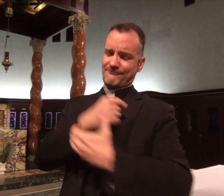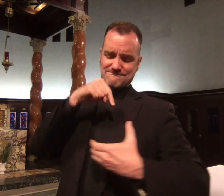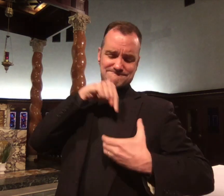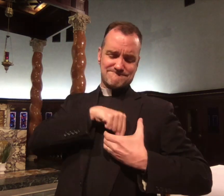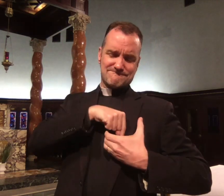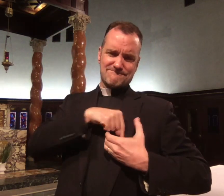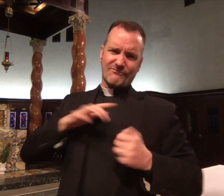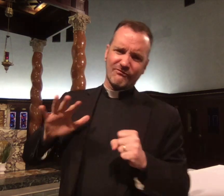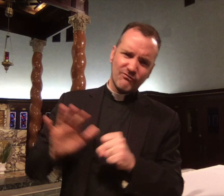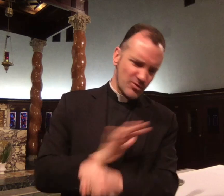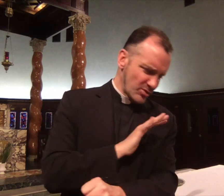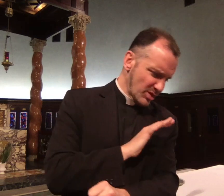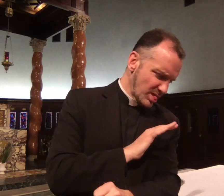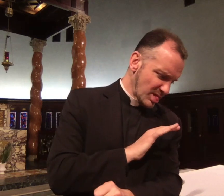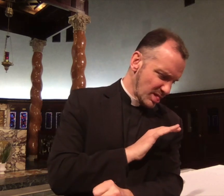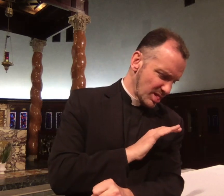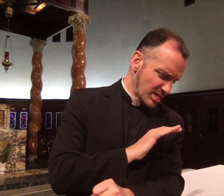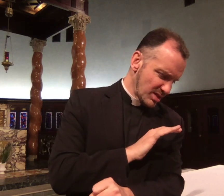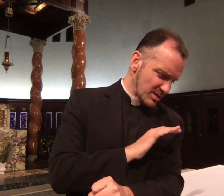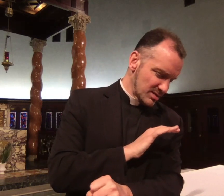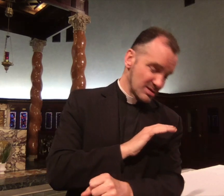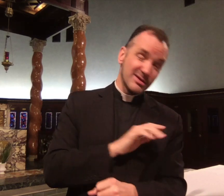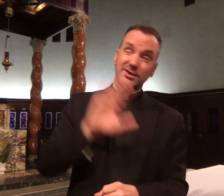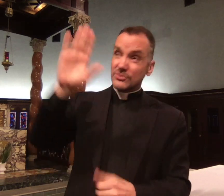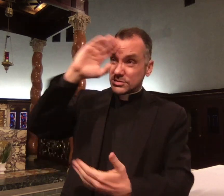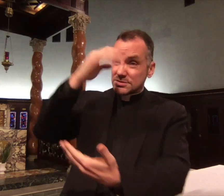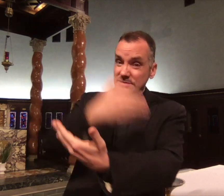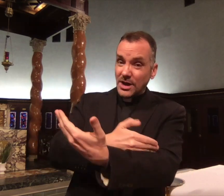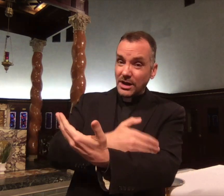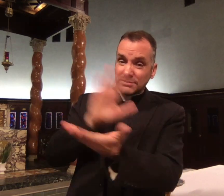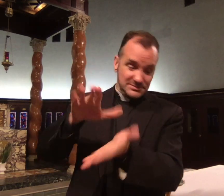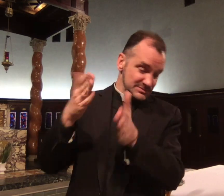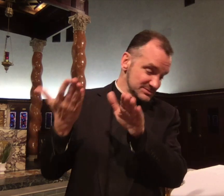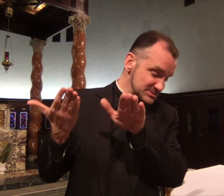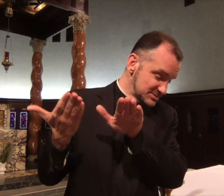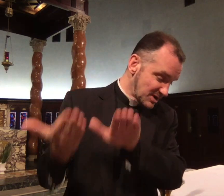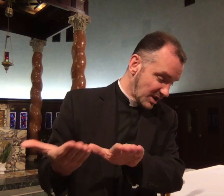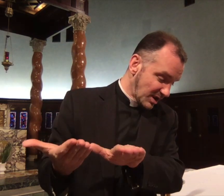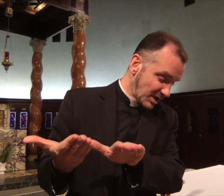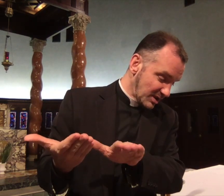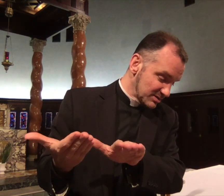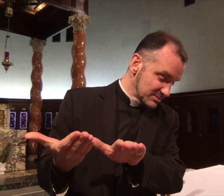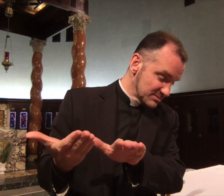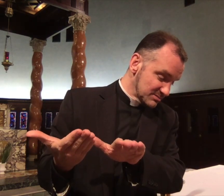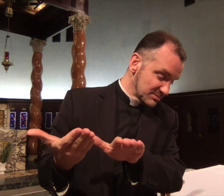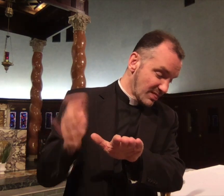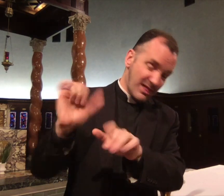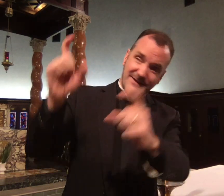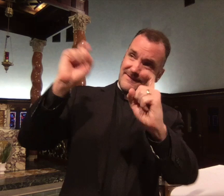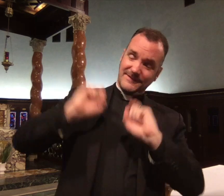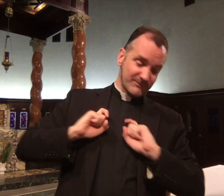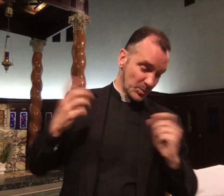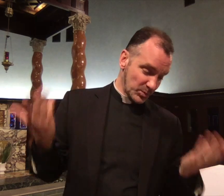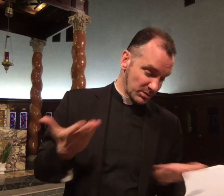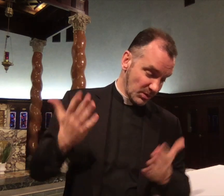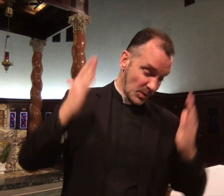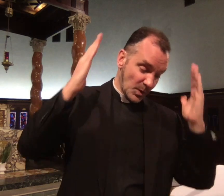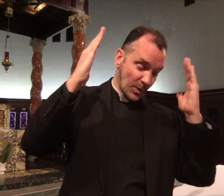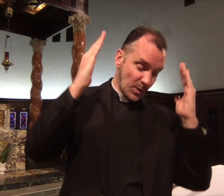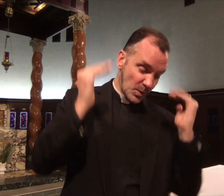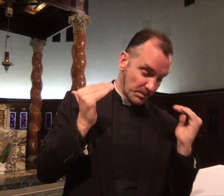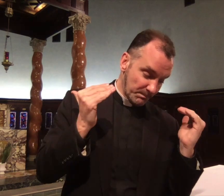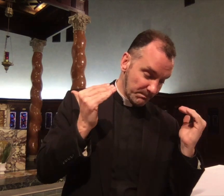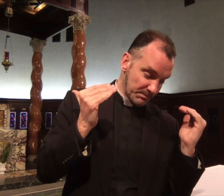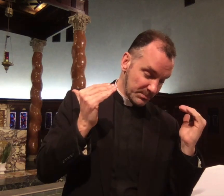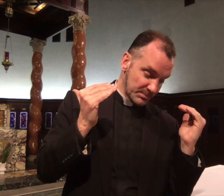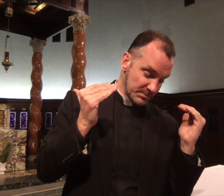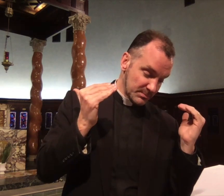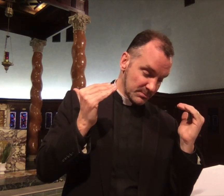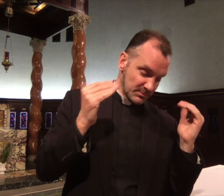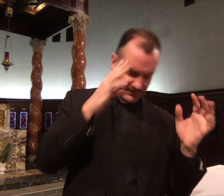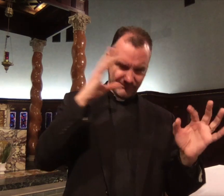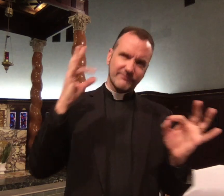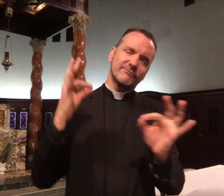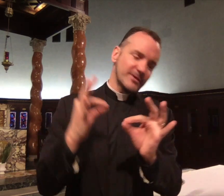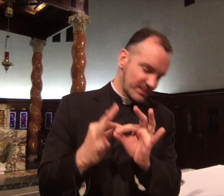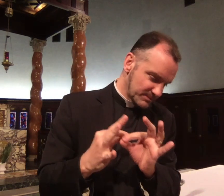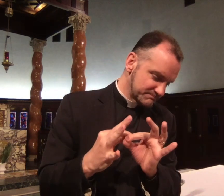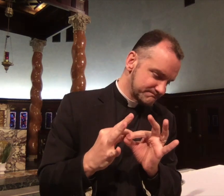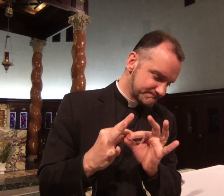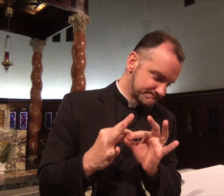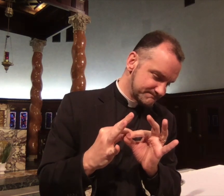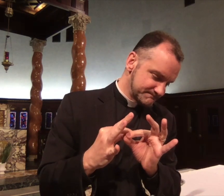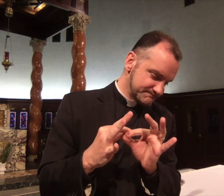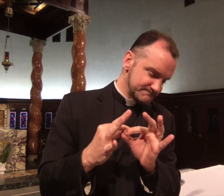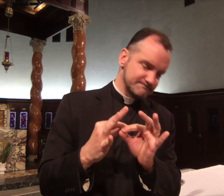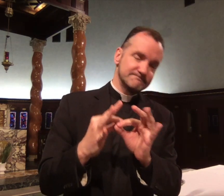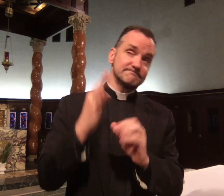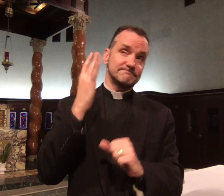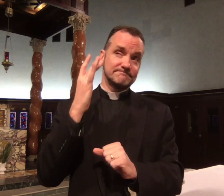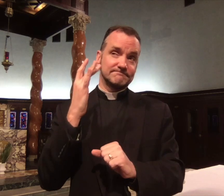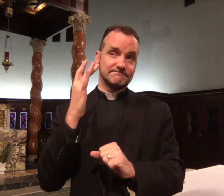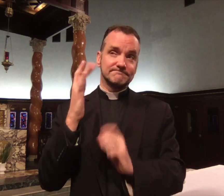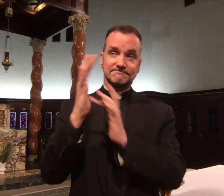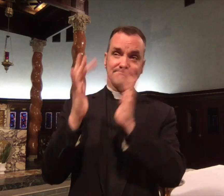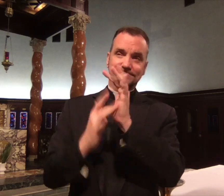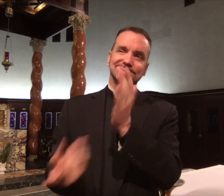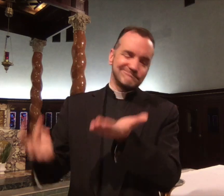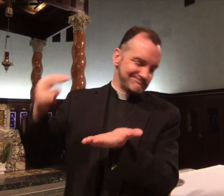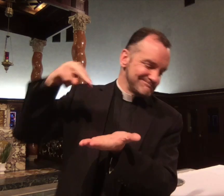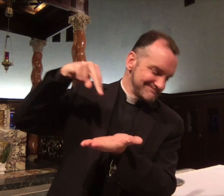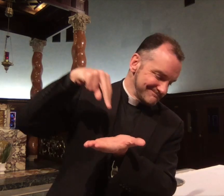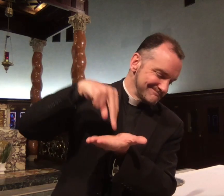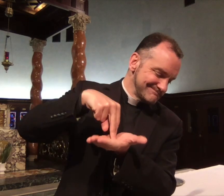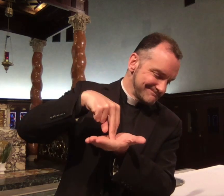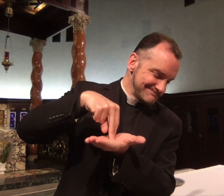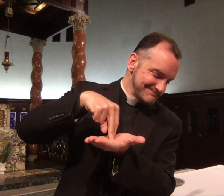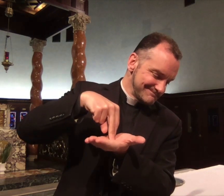love. By the death of your Son you have given up hope, born of faith; by his rising again